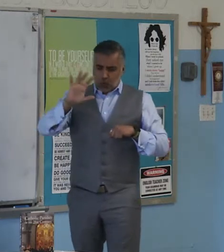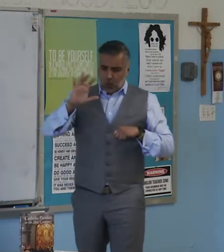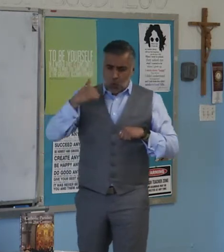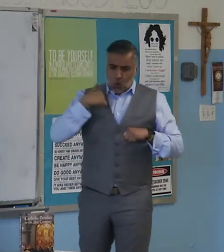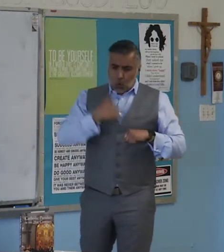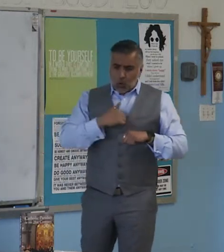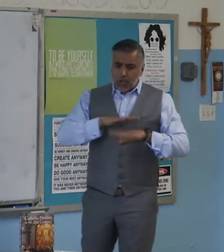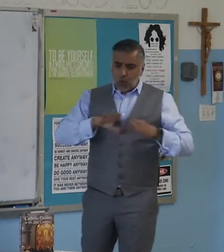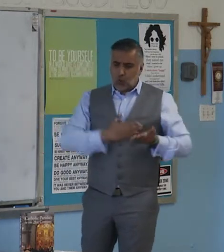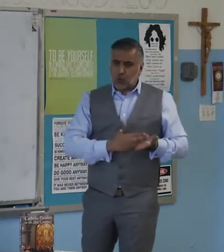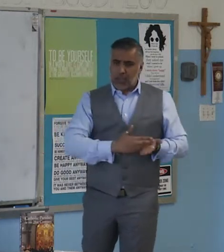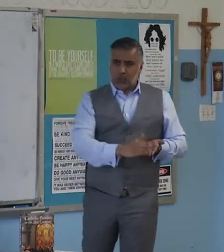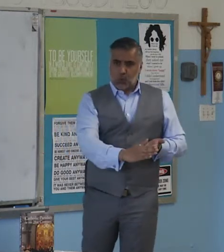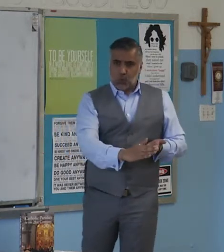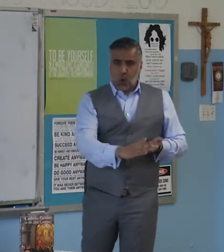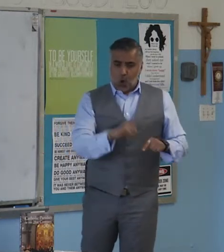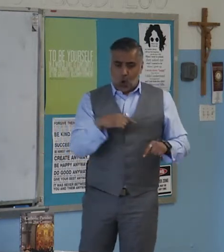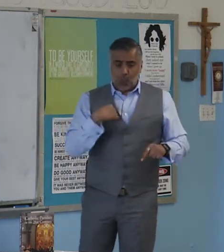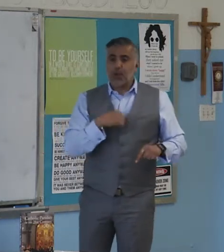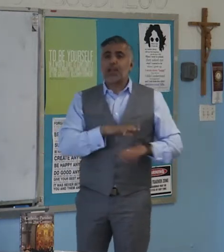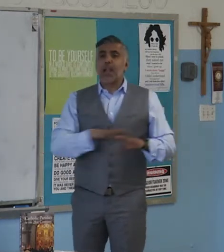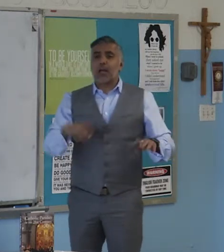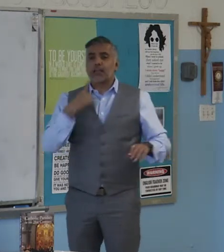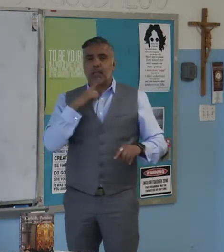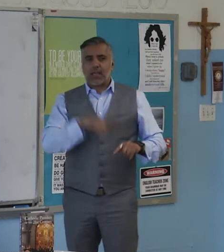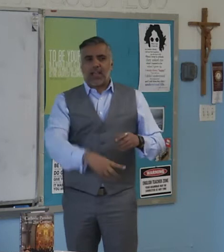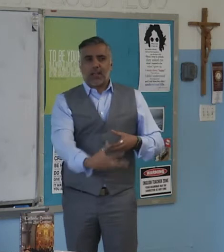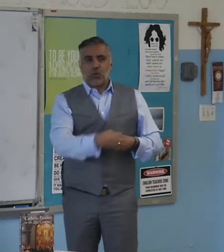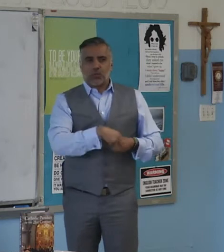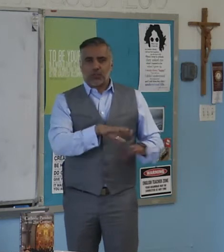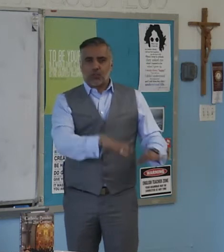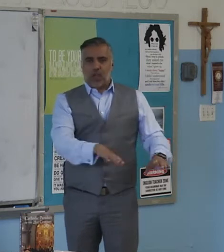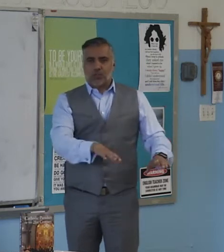to exclude or say we can't have this child come to our school, we'll find a